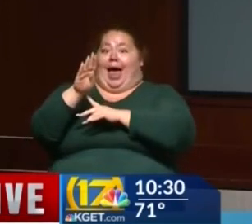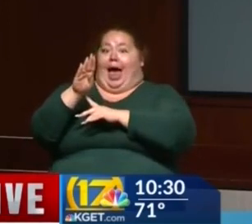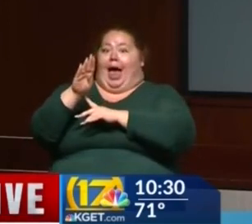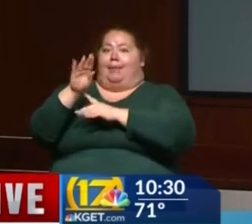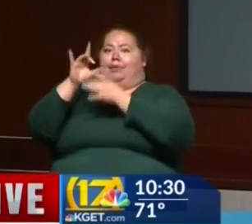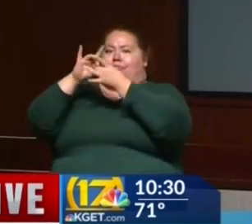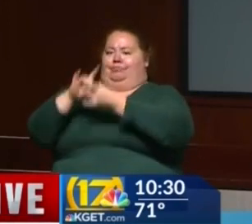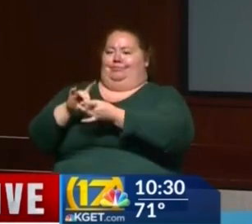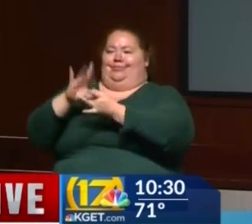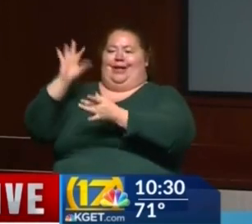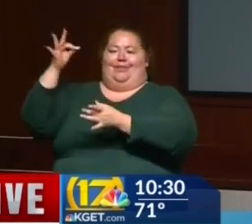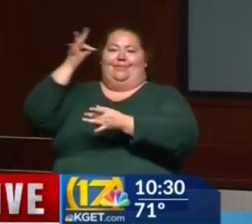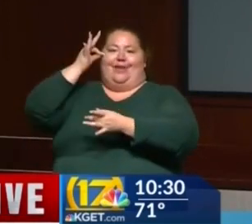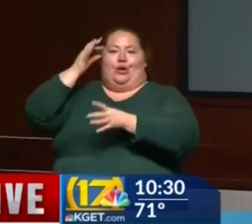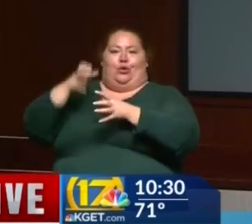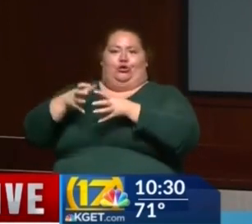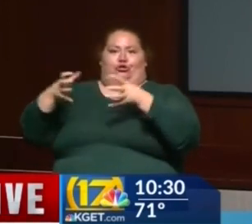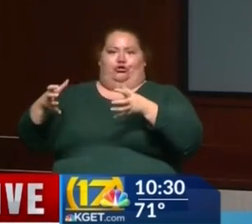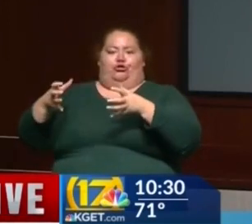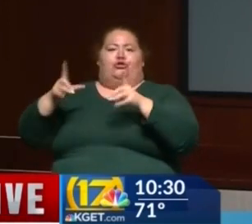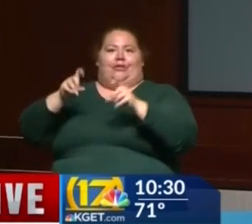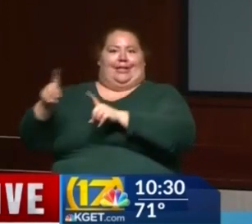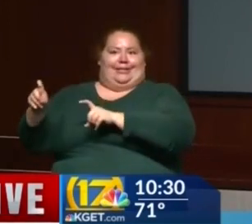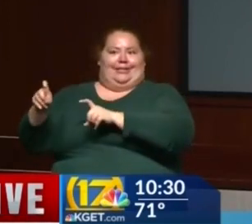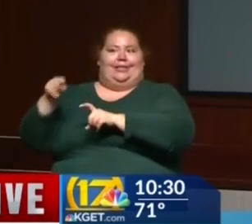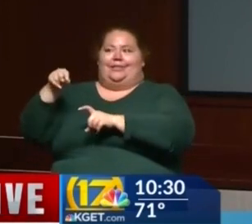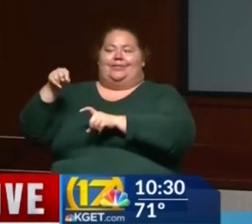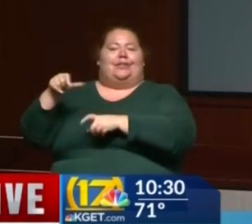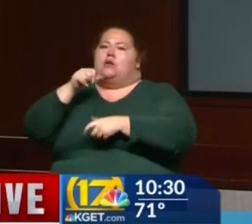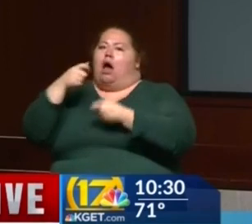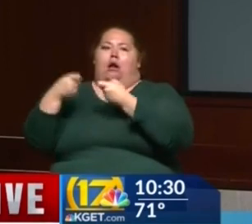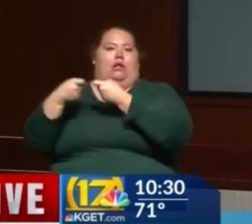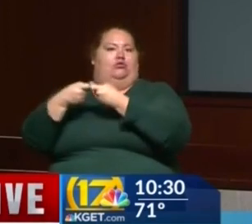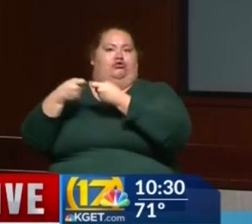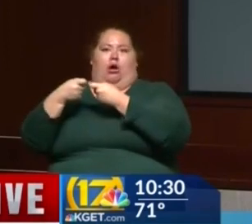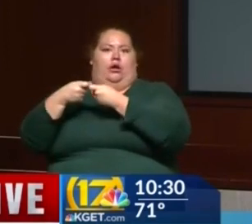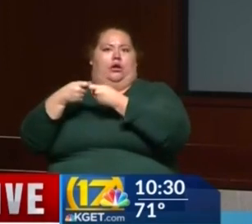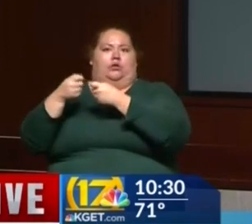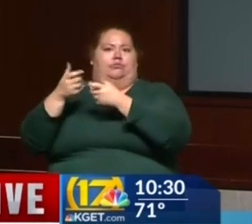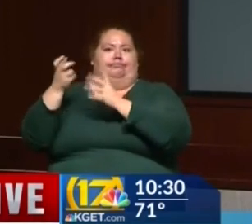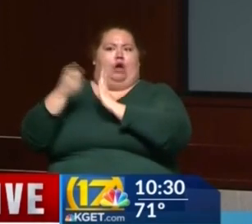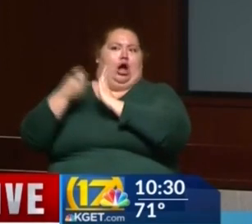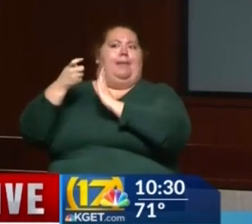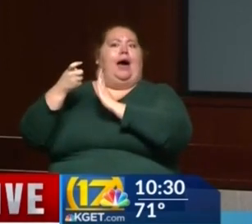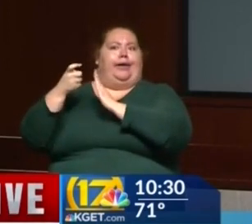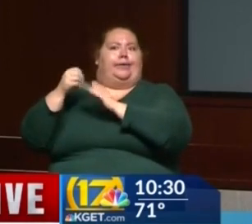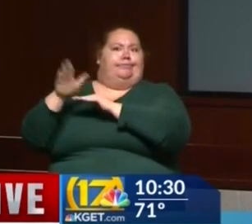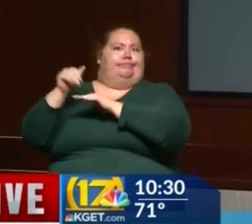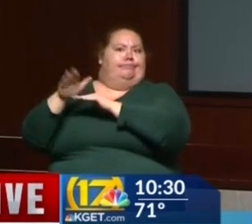BRANDON RESPOND TO THAT. SCREAM AT THE LAB ASSOCIATED